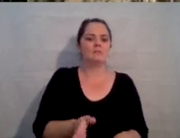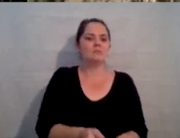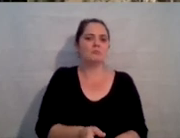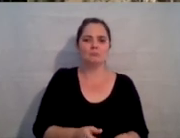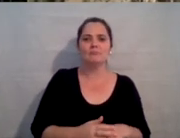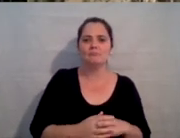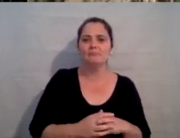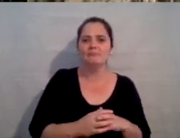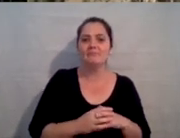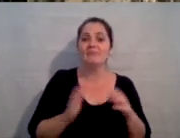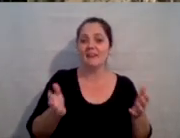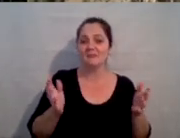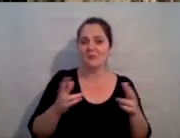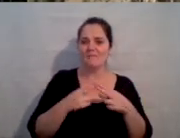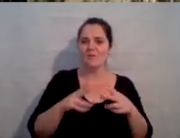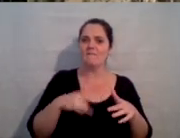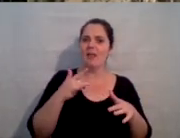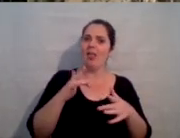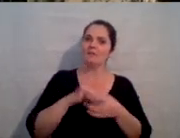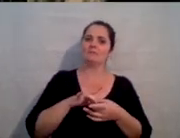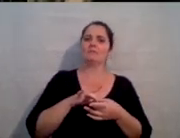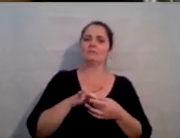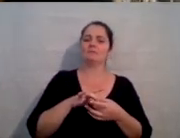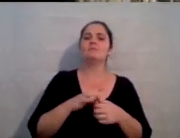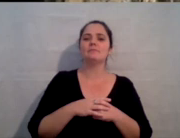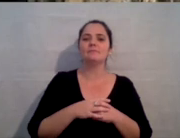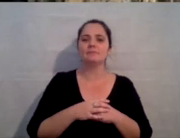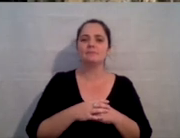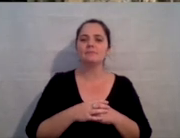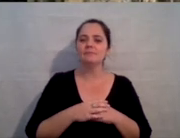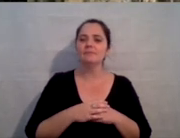just to anchor that body in space.